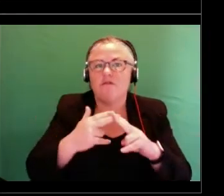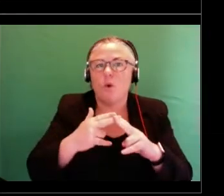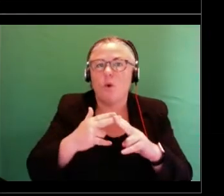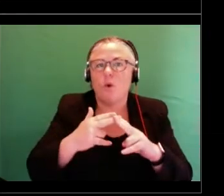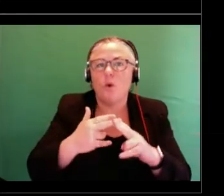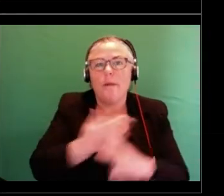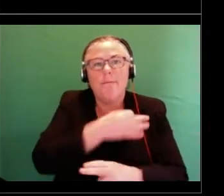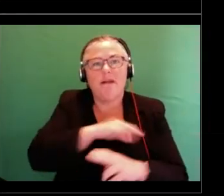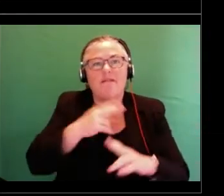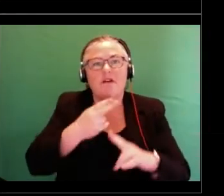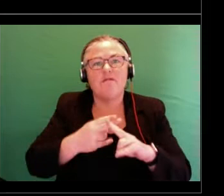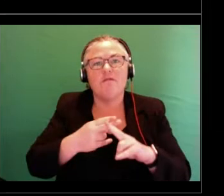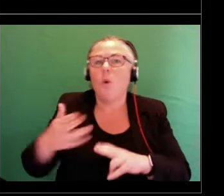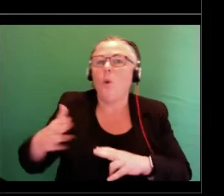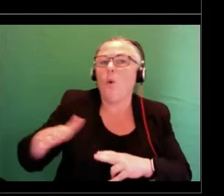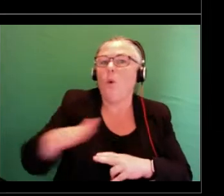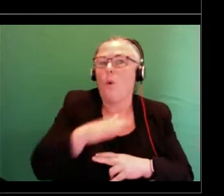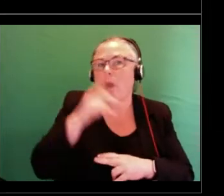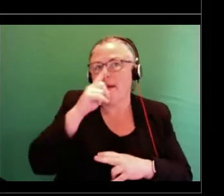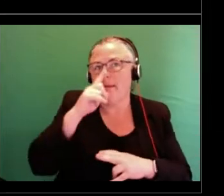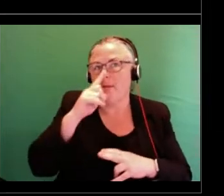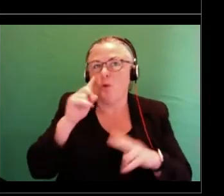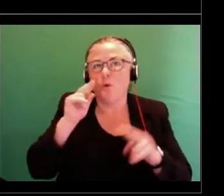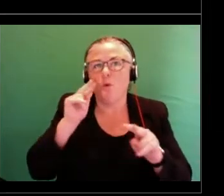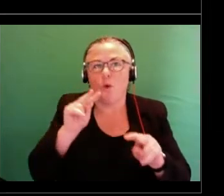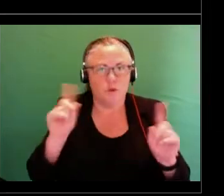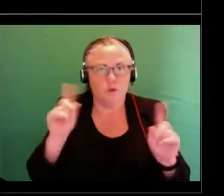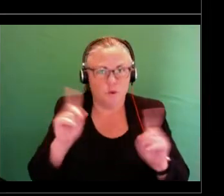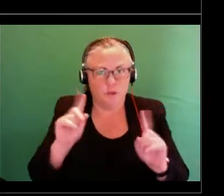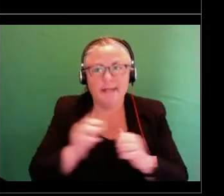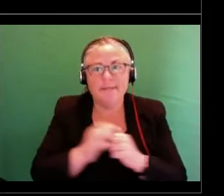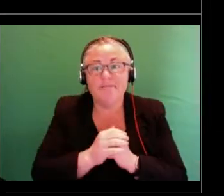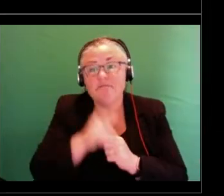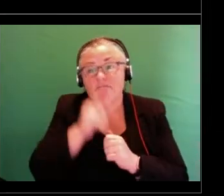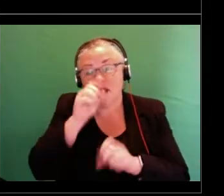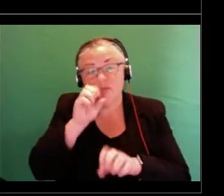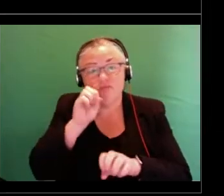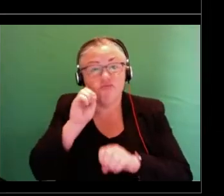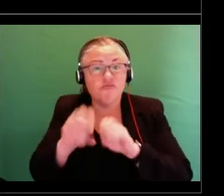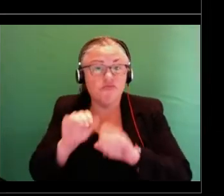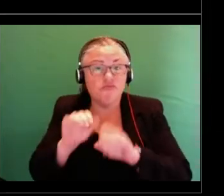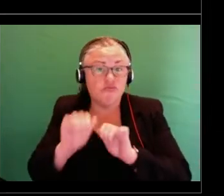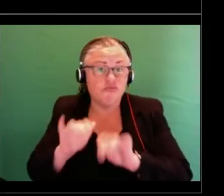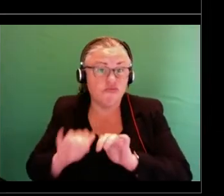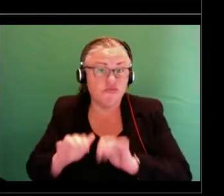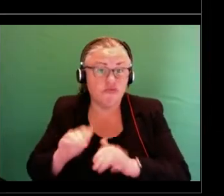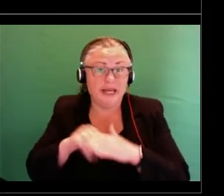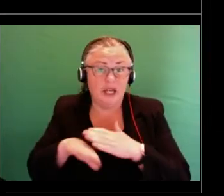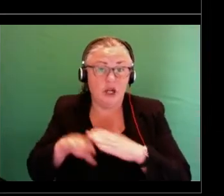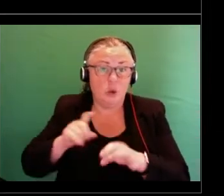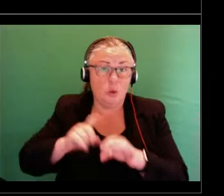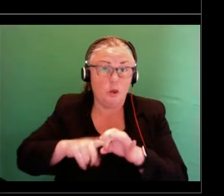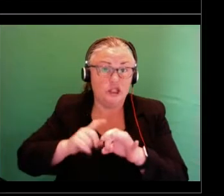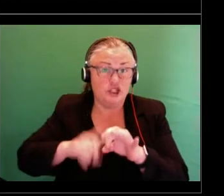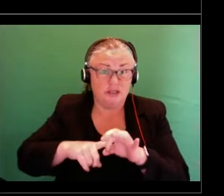You're welcome to type those into the questions box in the tool bar on the side there at any